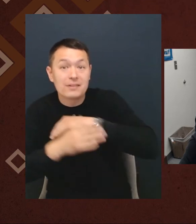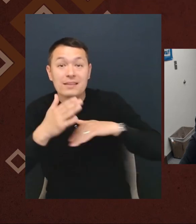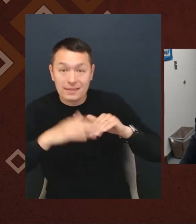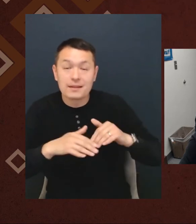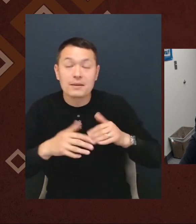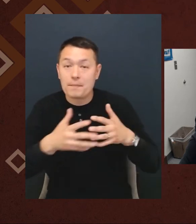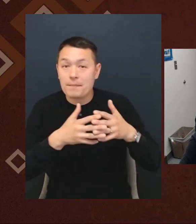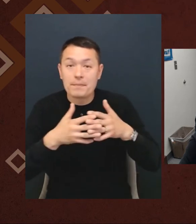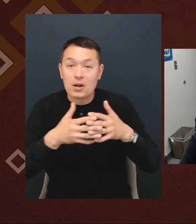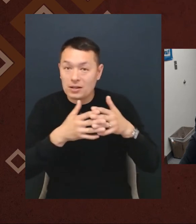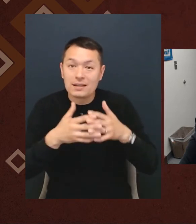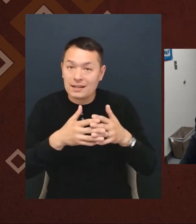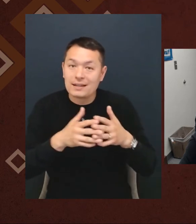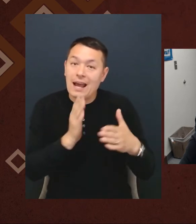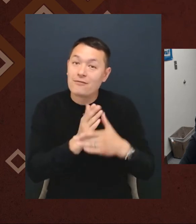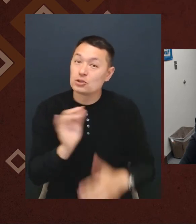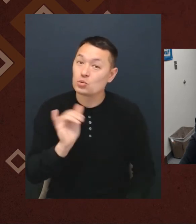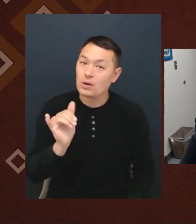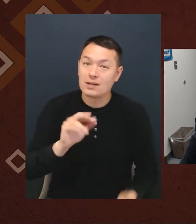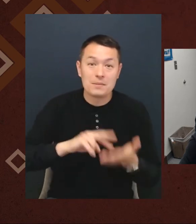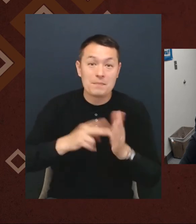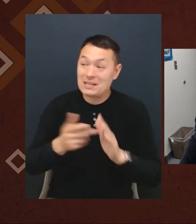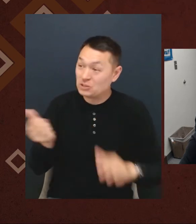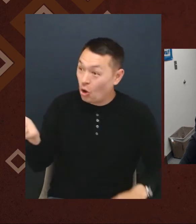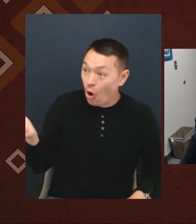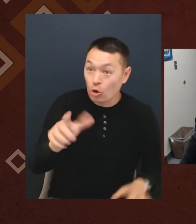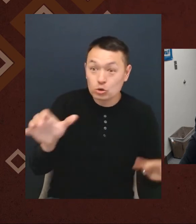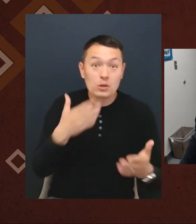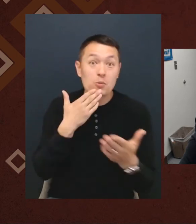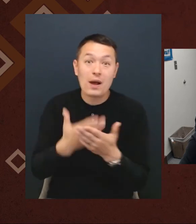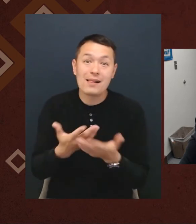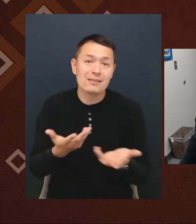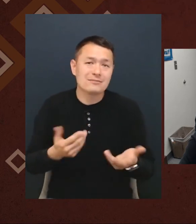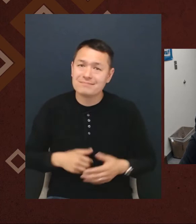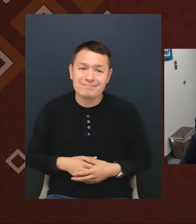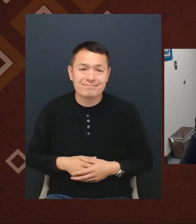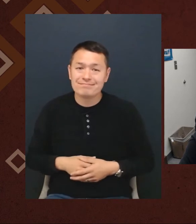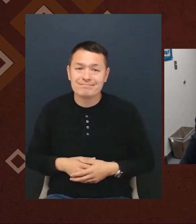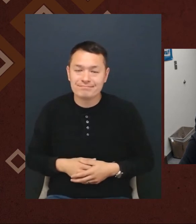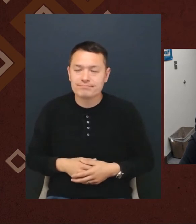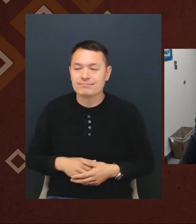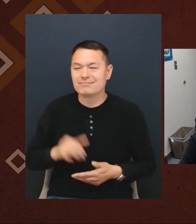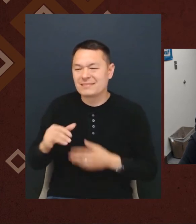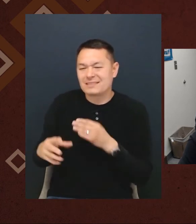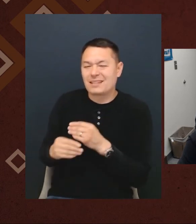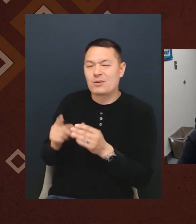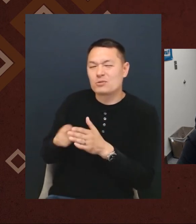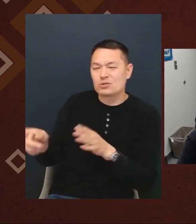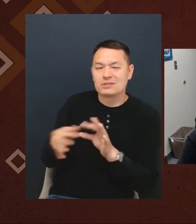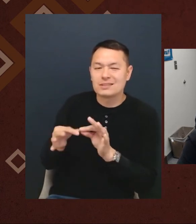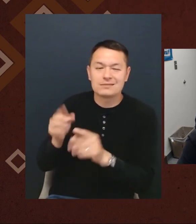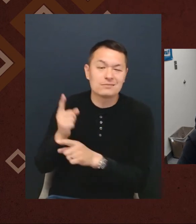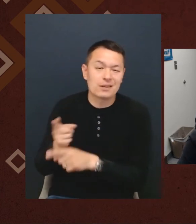So it doesn't mean everybody is doing well. To add on to what you said, so I like with that, I